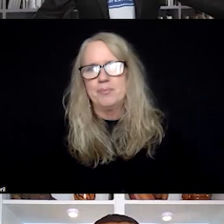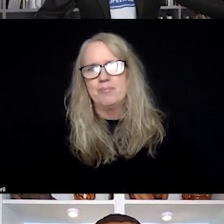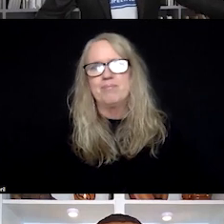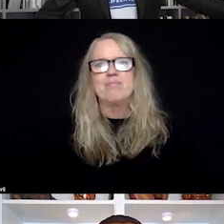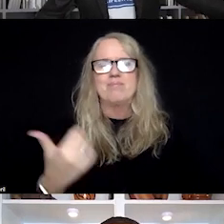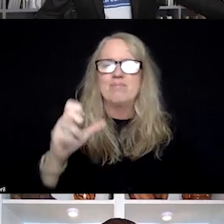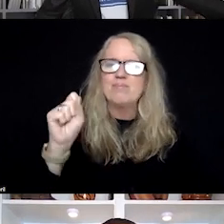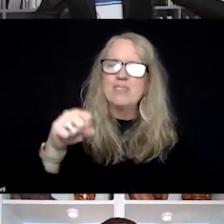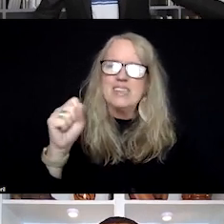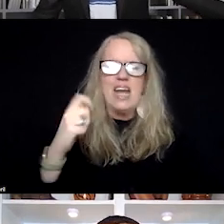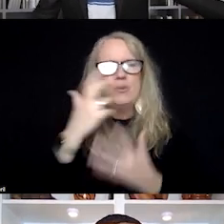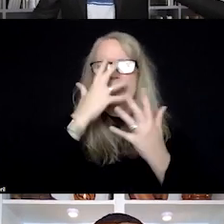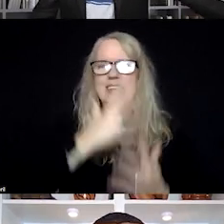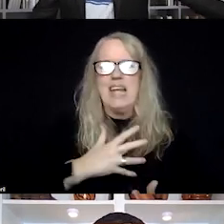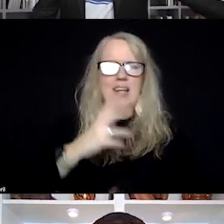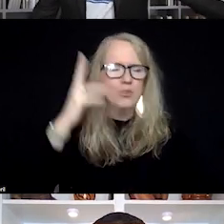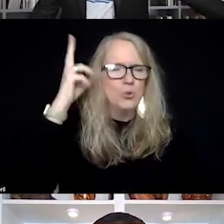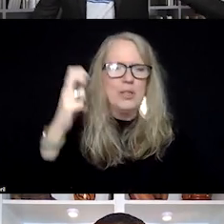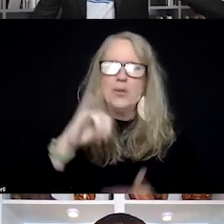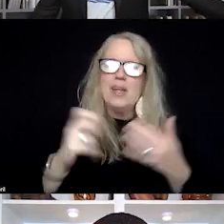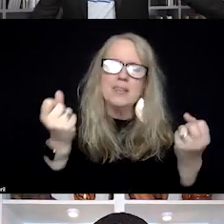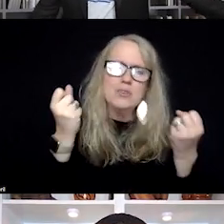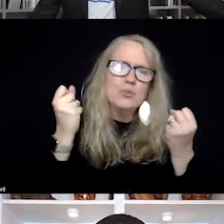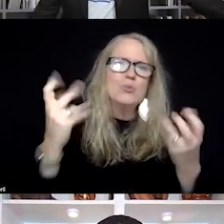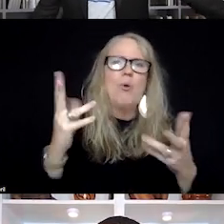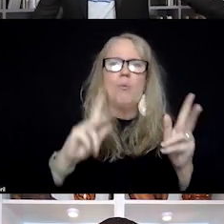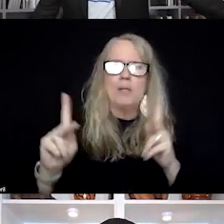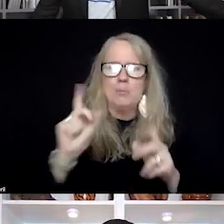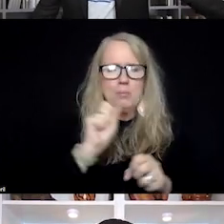I WAS SO SAD TO HEAR THAT. SO MANY PEOPLE WORKED ON THAT AND